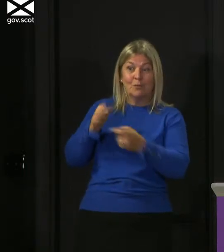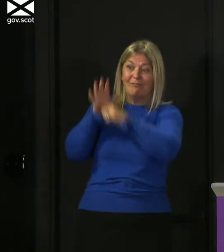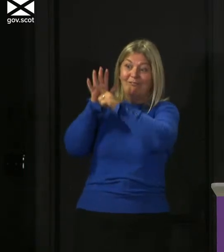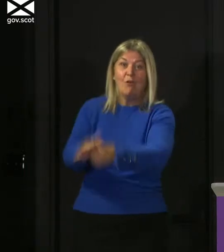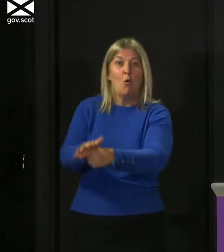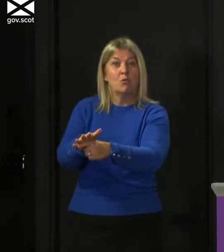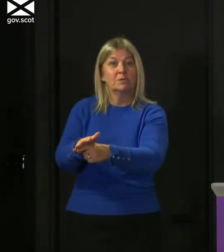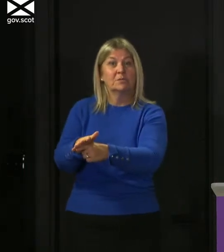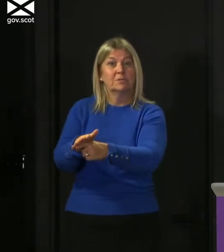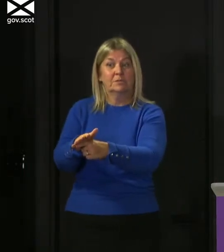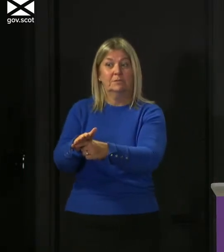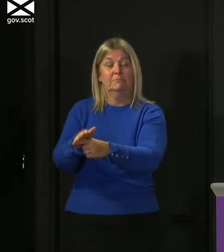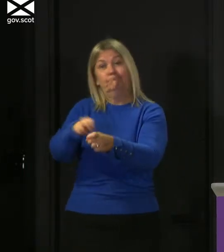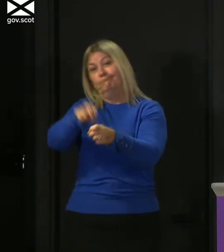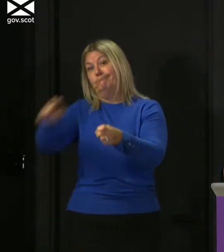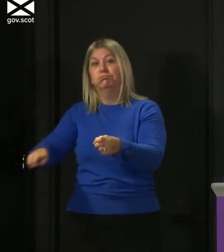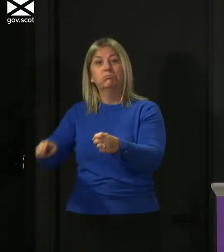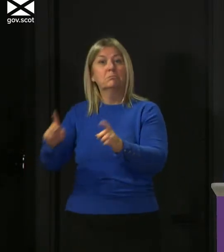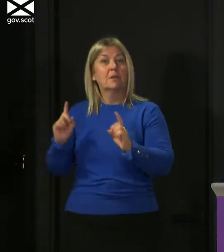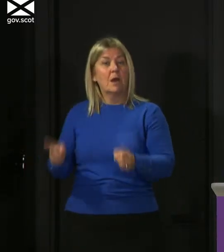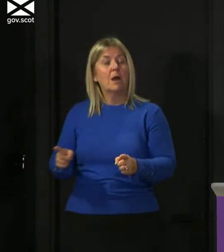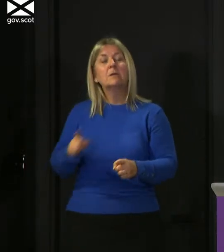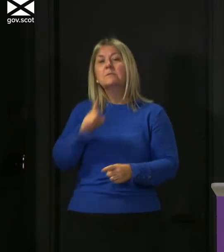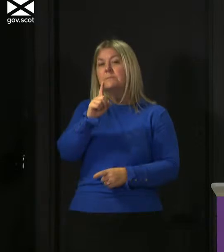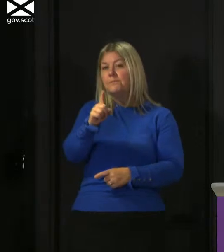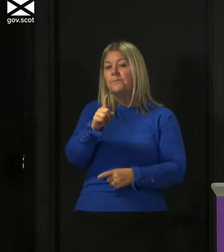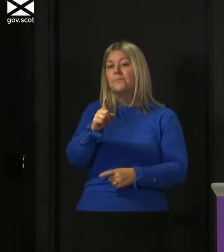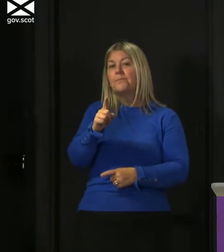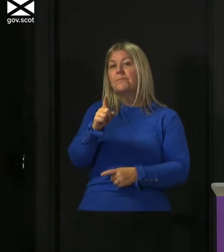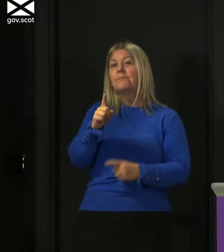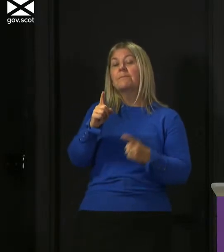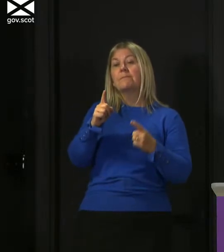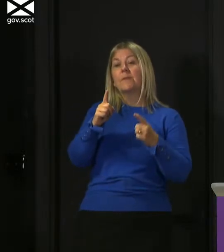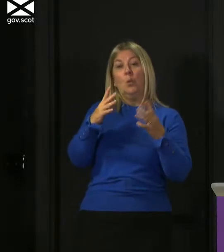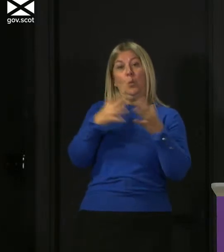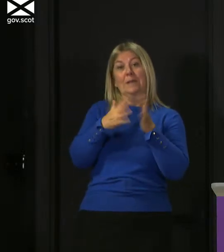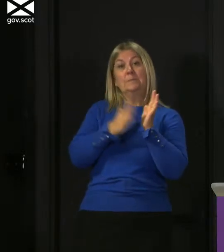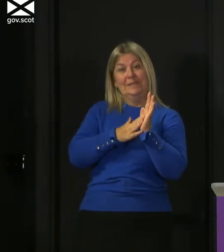There are House of Commons procedures that could then be pursued, but it is probably better for me